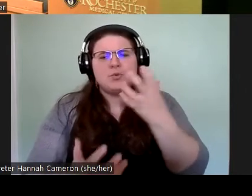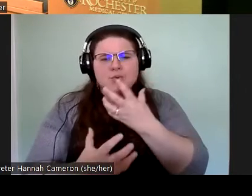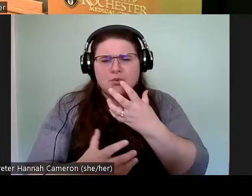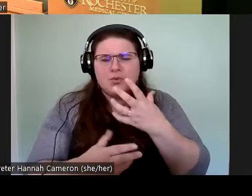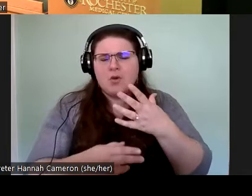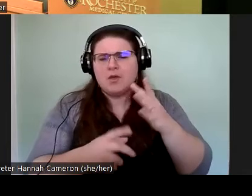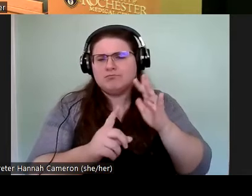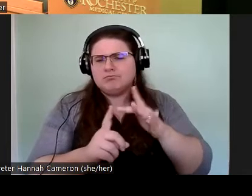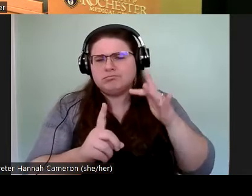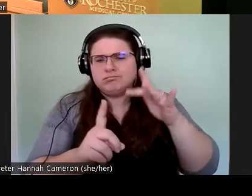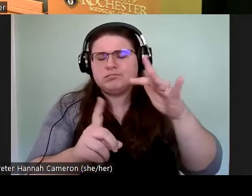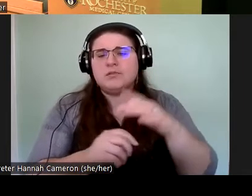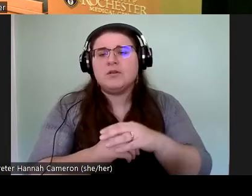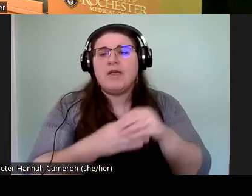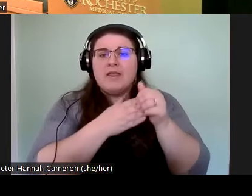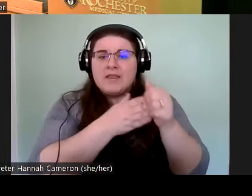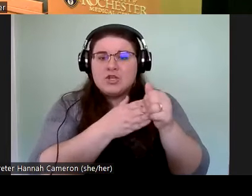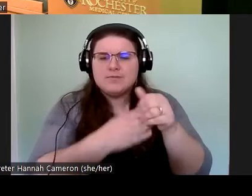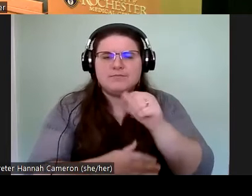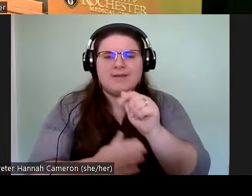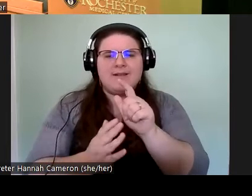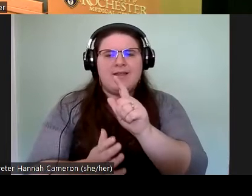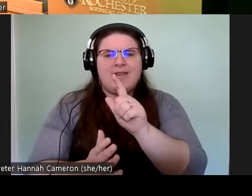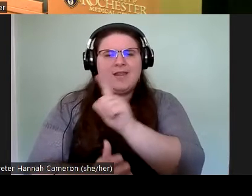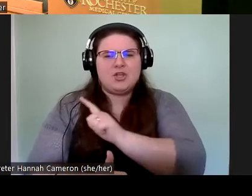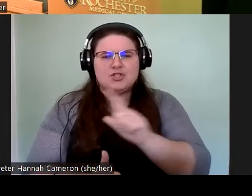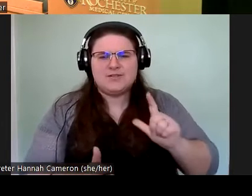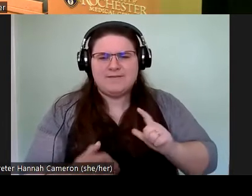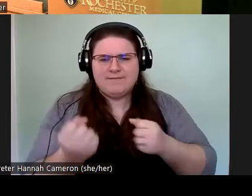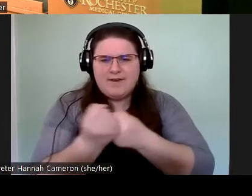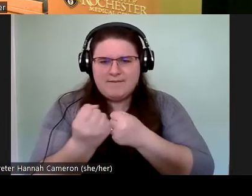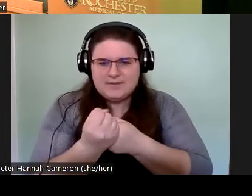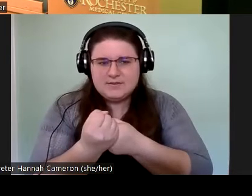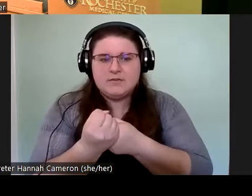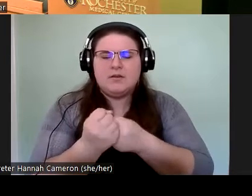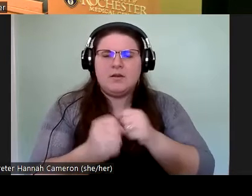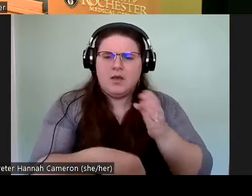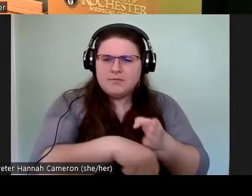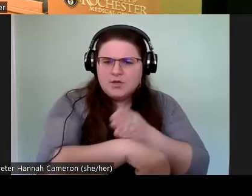and legislative advocacy aimed at improving the lives of people with serious mental illness and